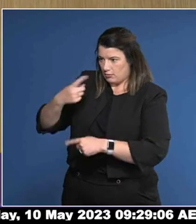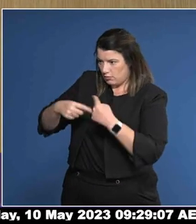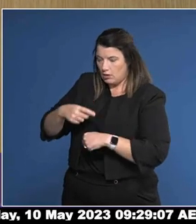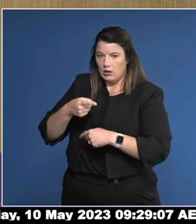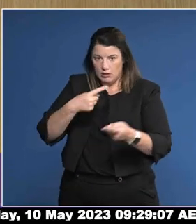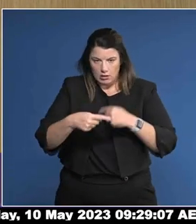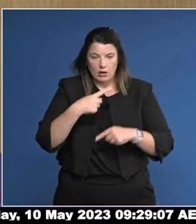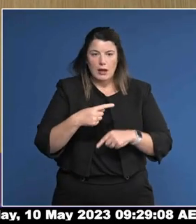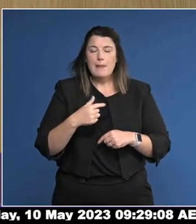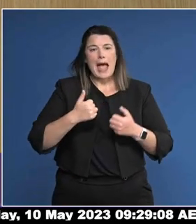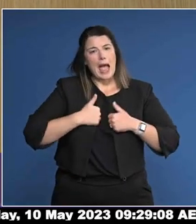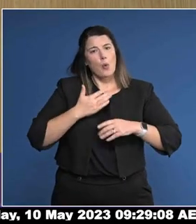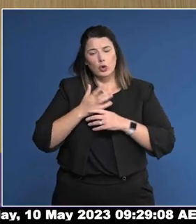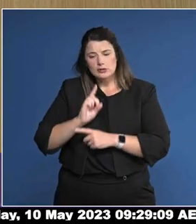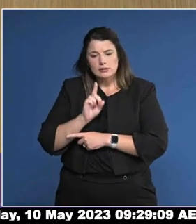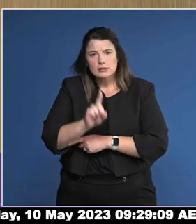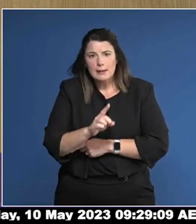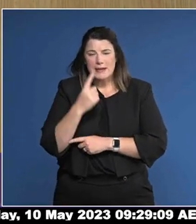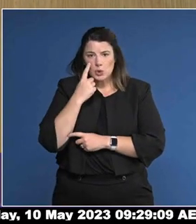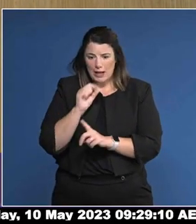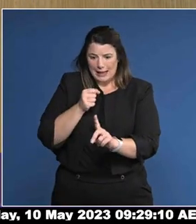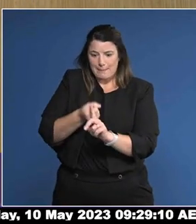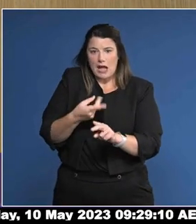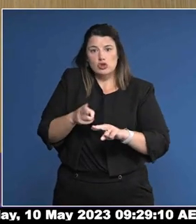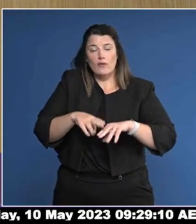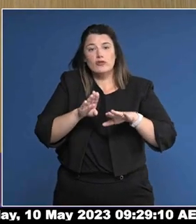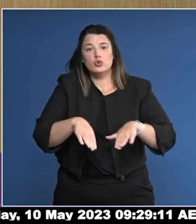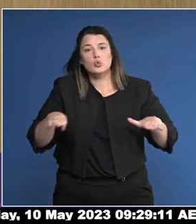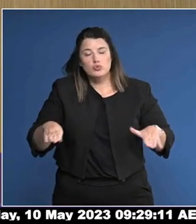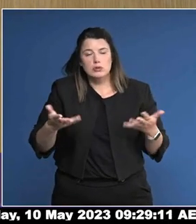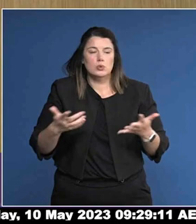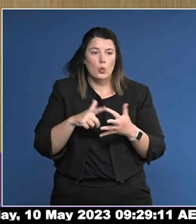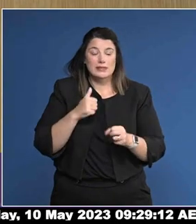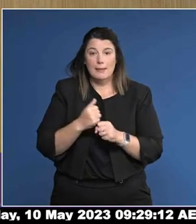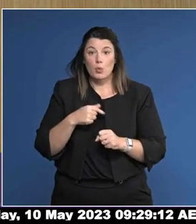the impacts for the children, so those observations, those visits, the coordination